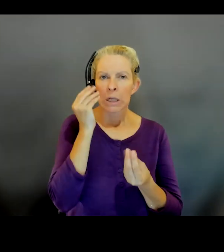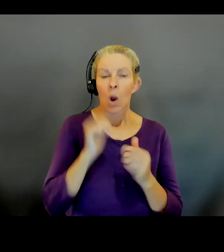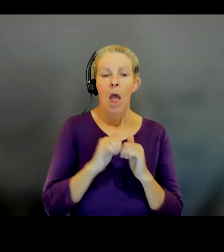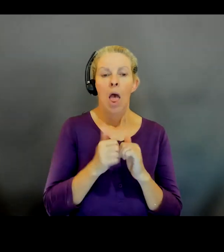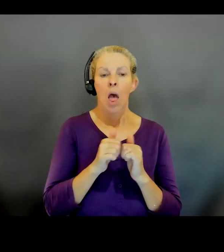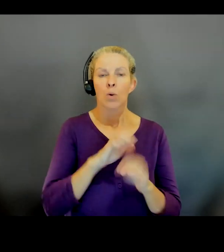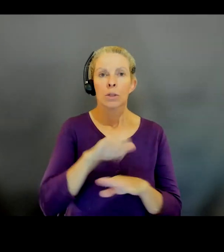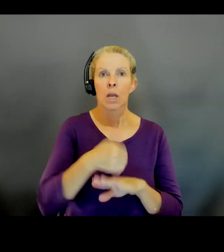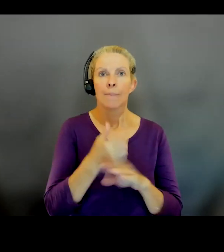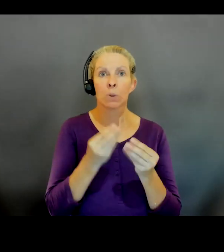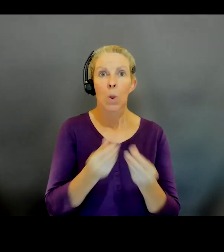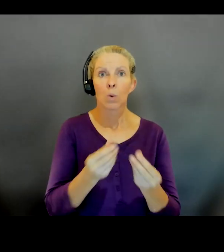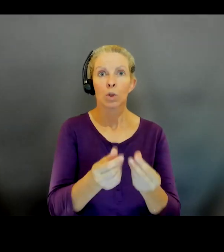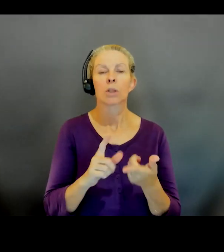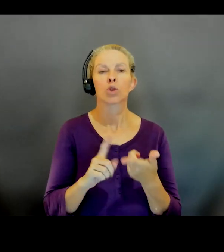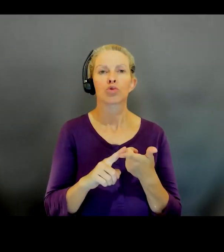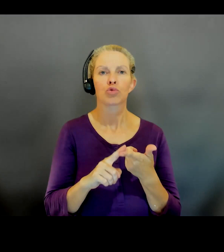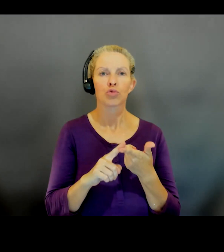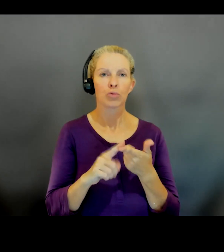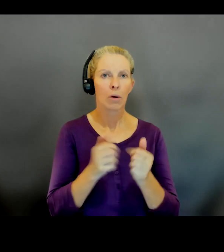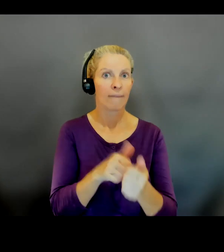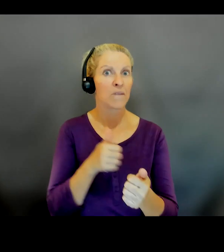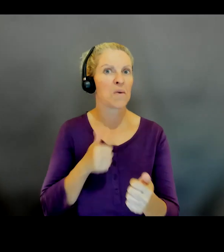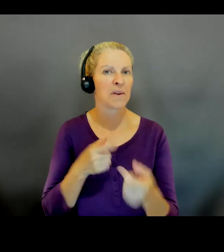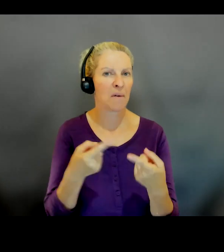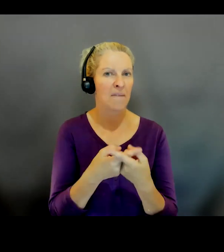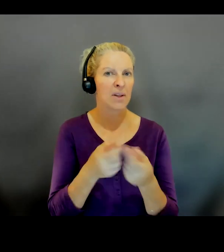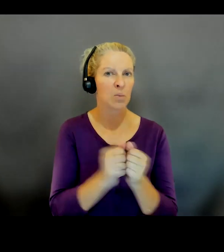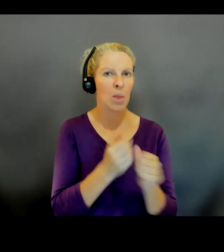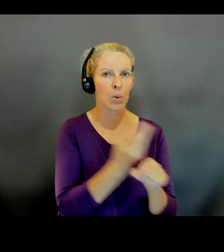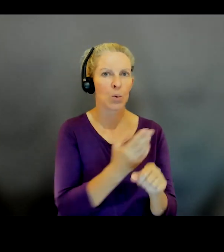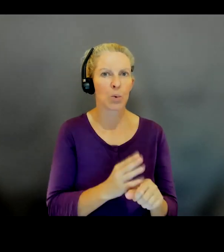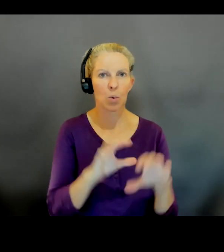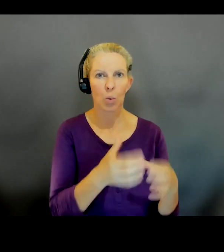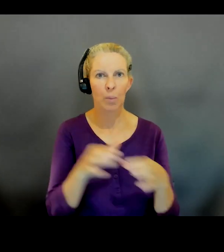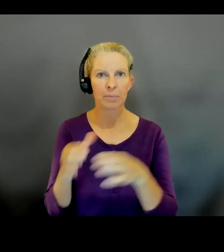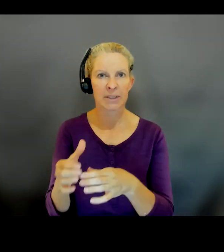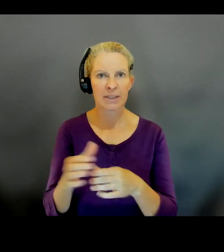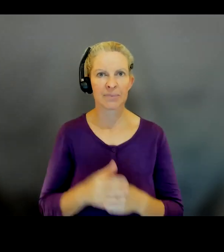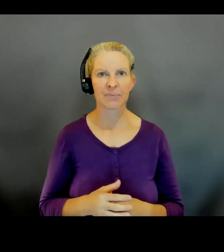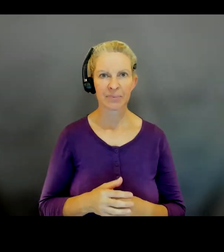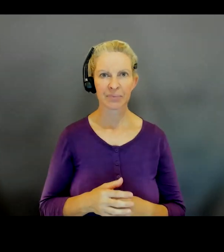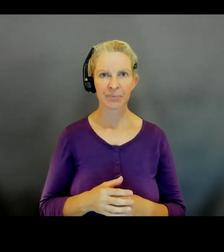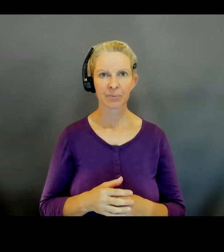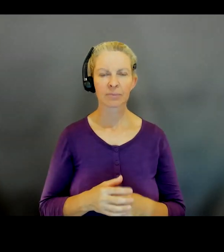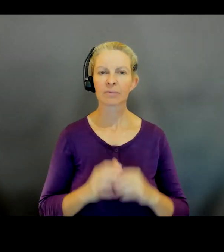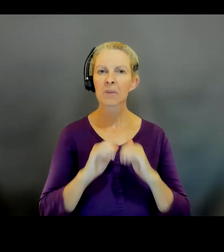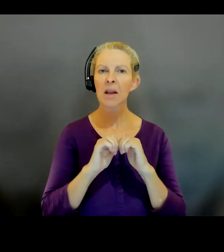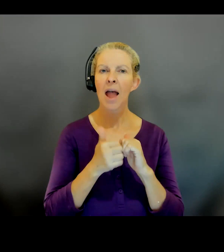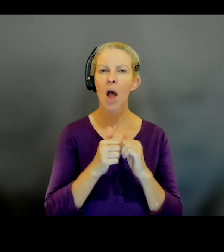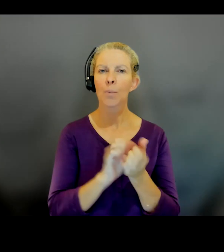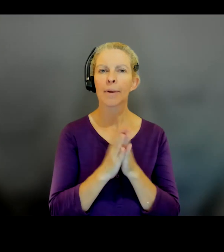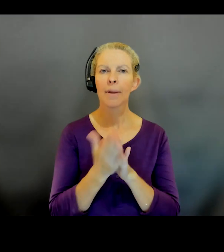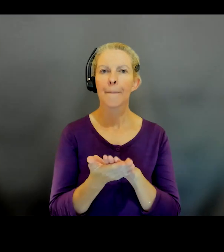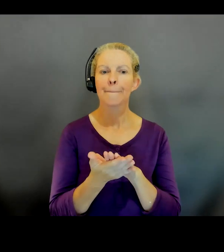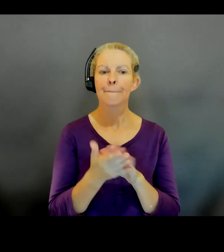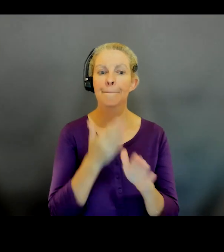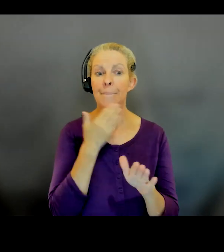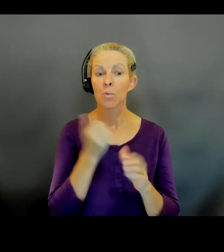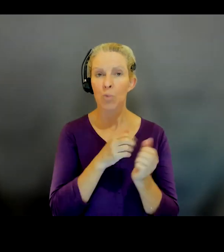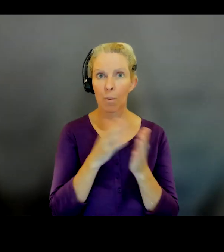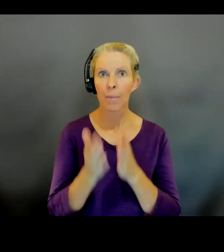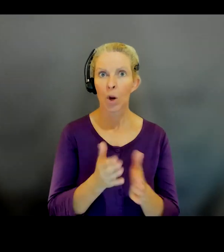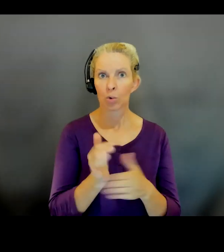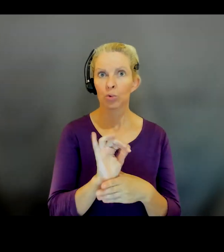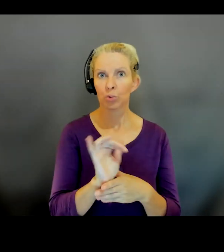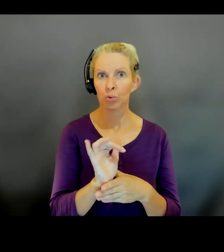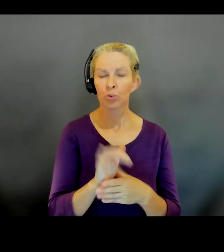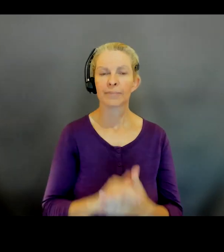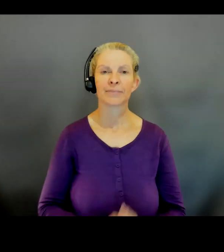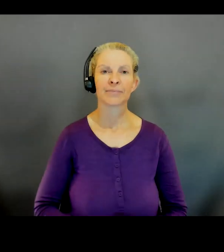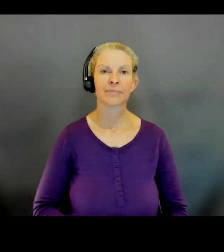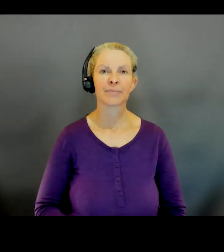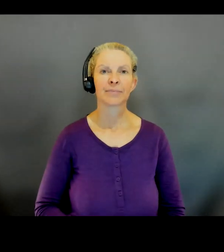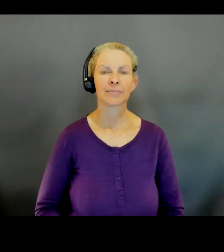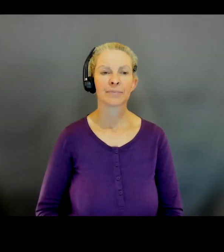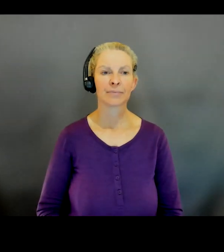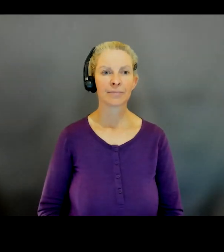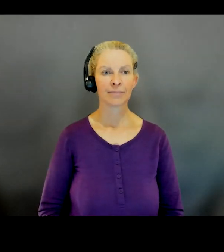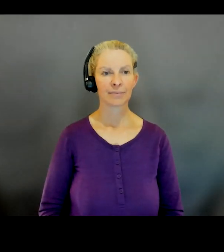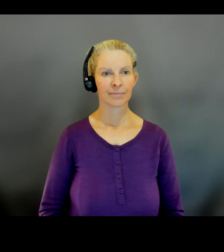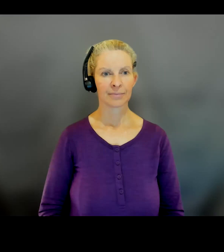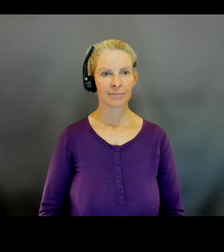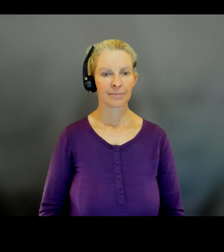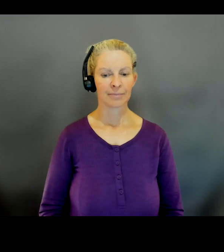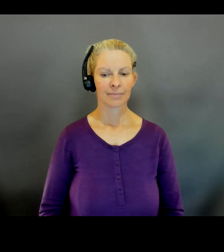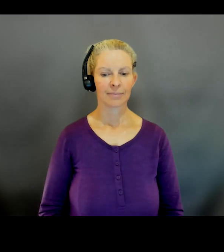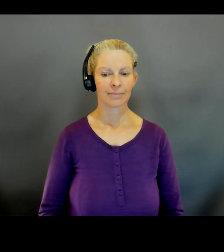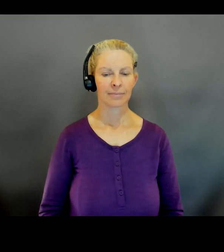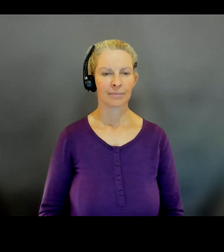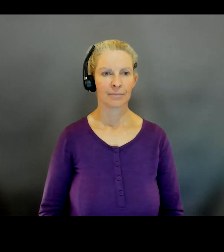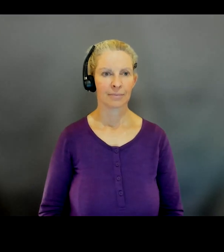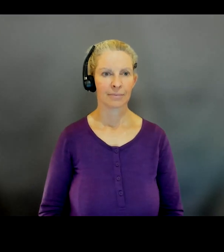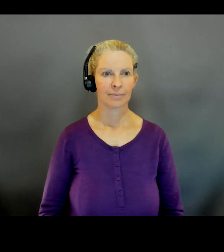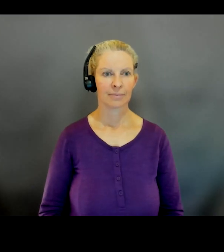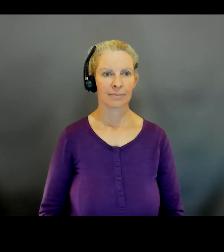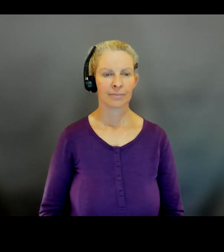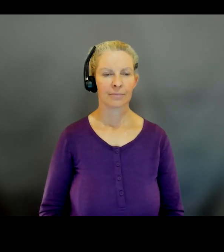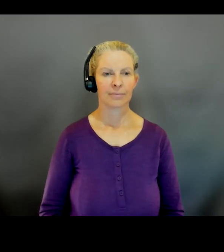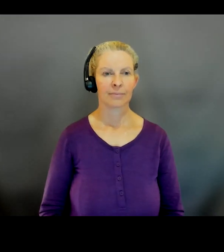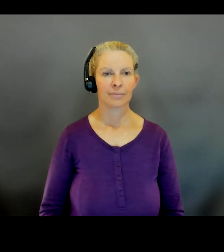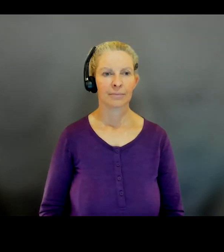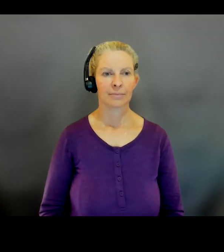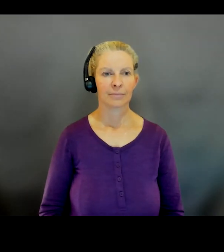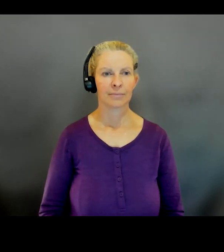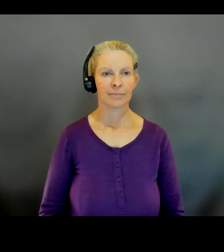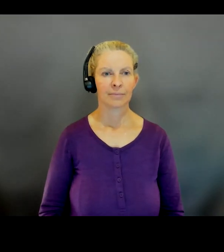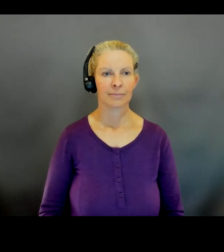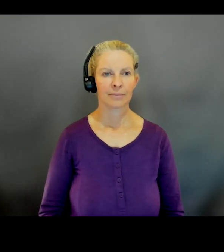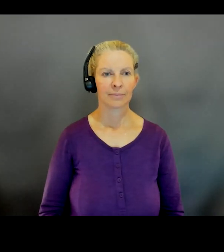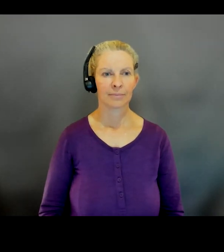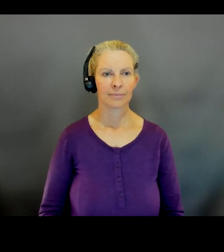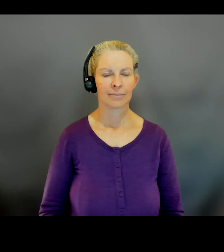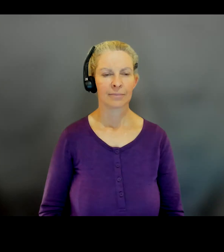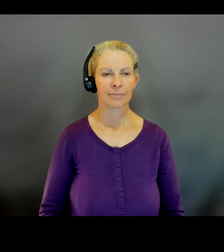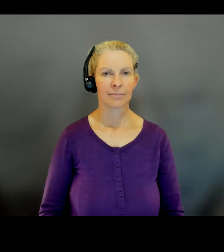conflicts among your users. And at least how you can be better prepared for them. Now,